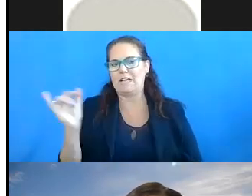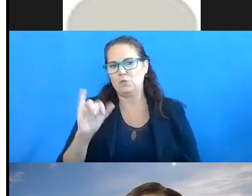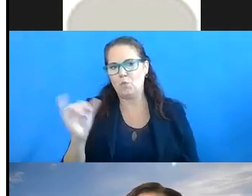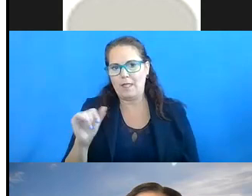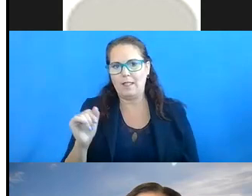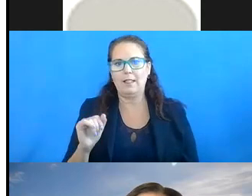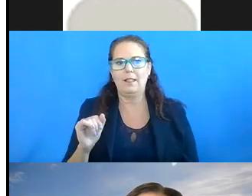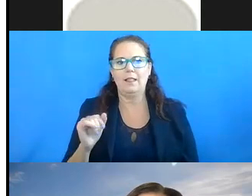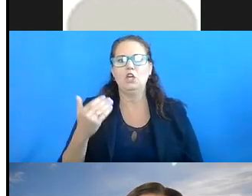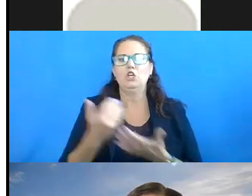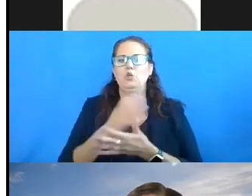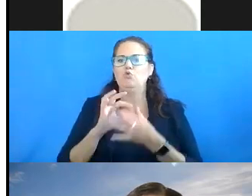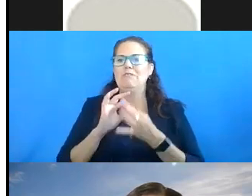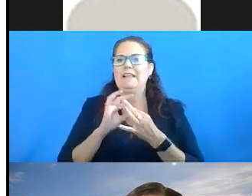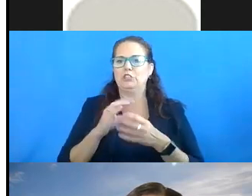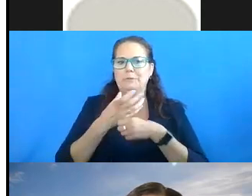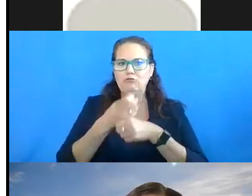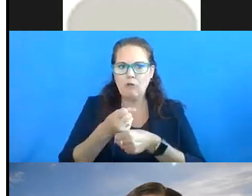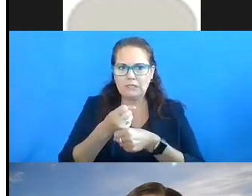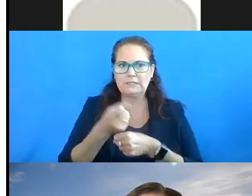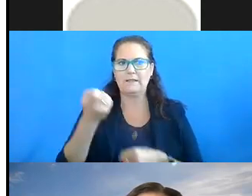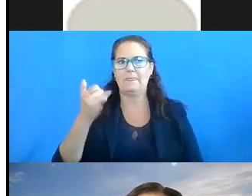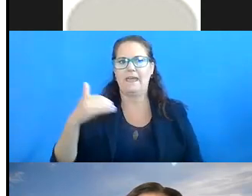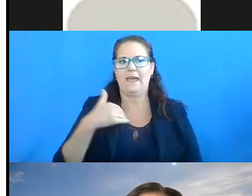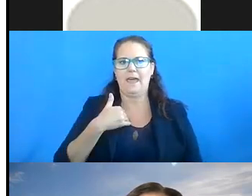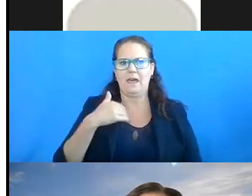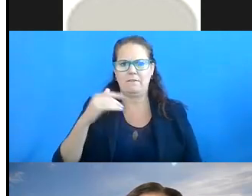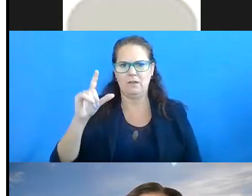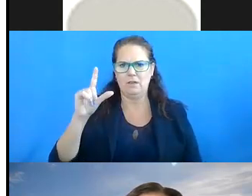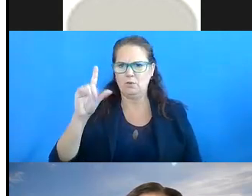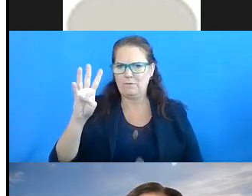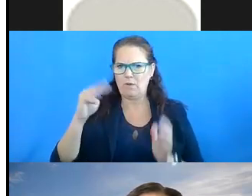There is New Relationship Trust, they have a twenty five thousand dollar grant that you can